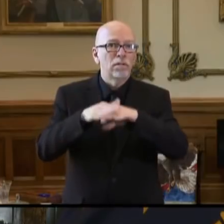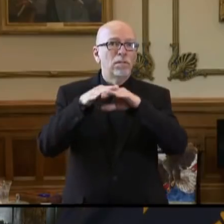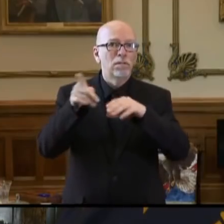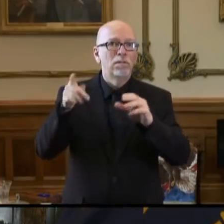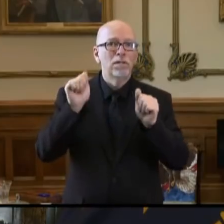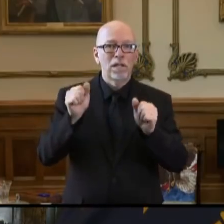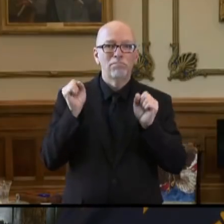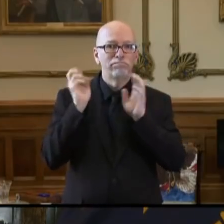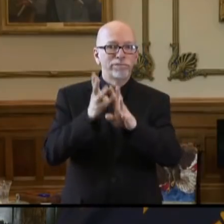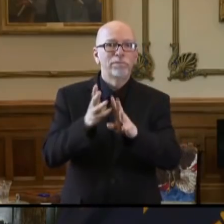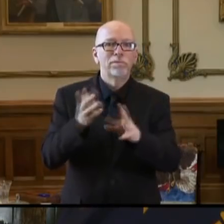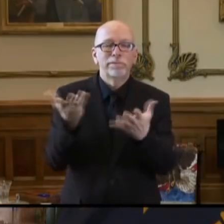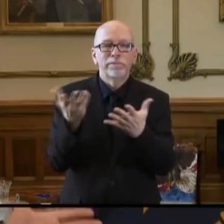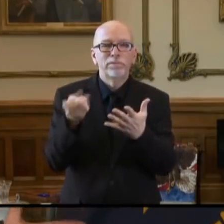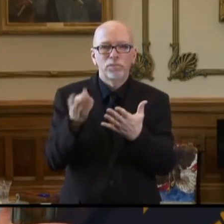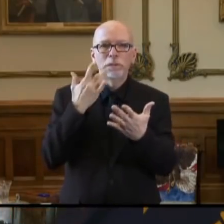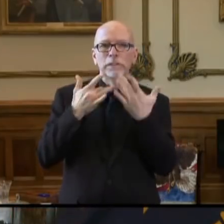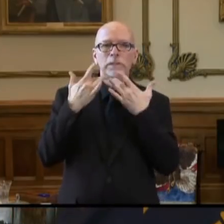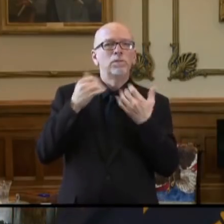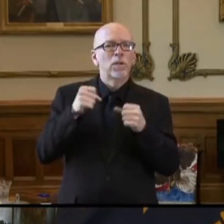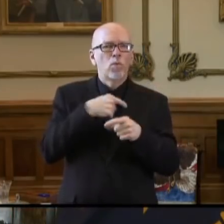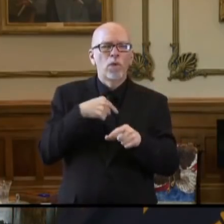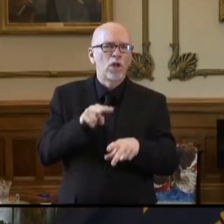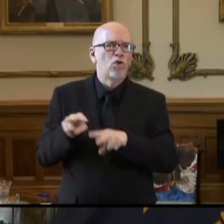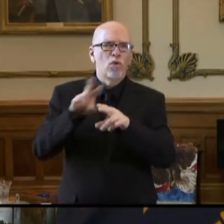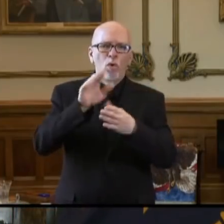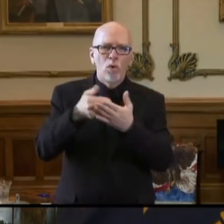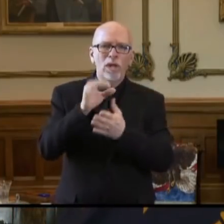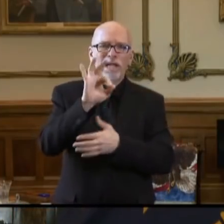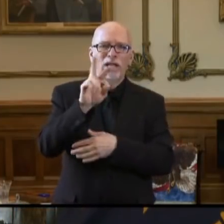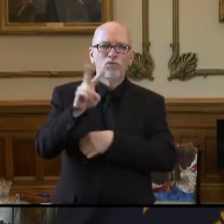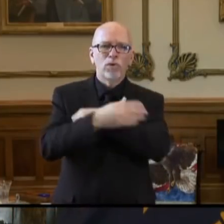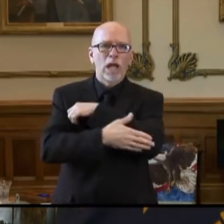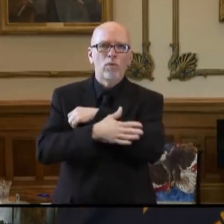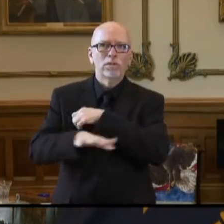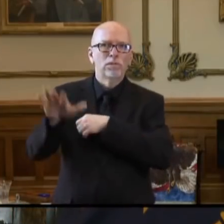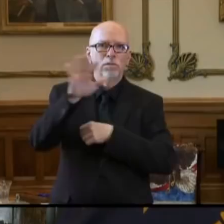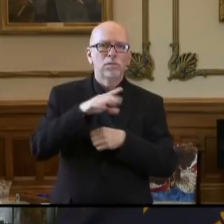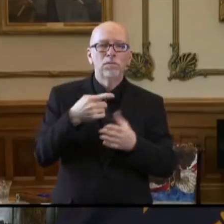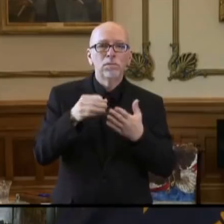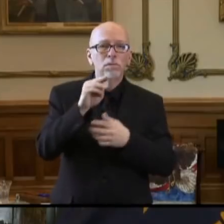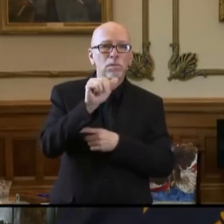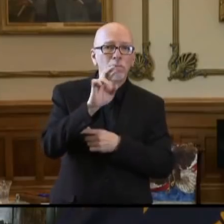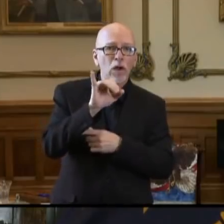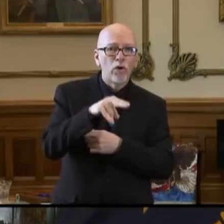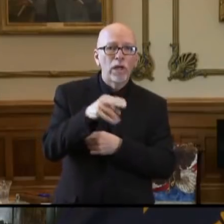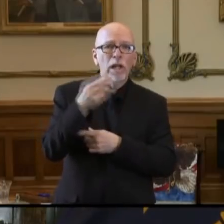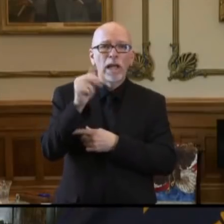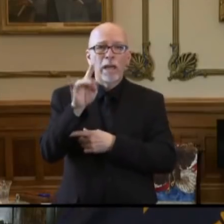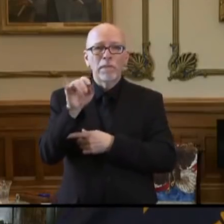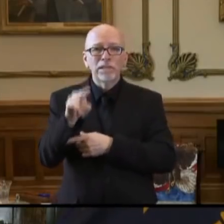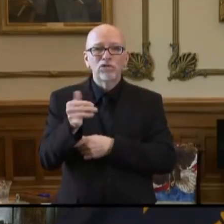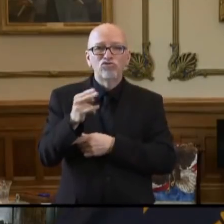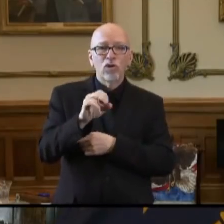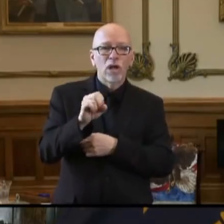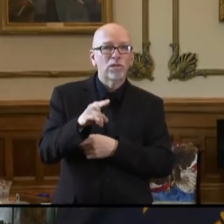THIS COULD POTENTIALLY PROBABLY WILL PUT ON YOUR FACILITY. SO